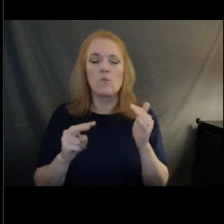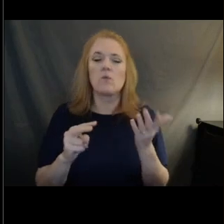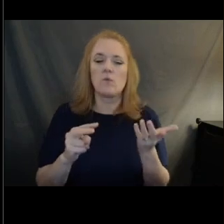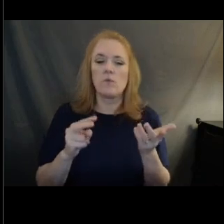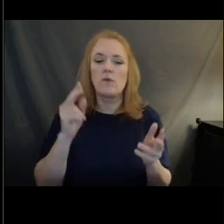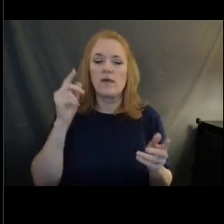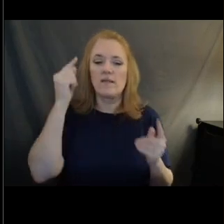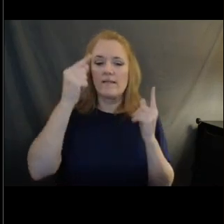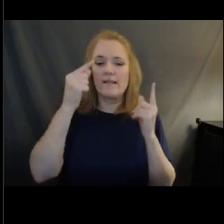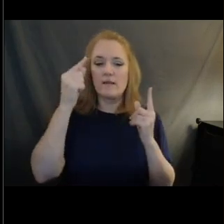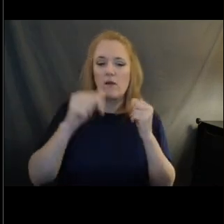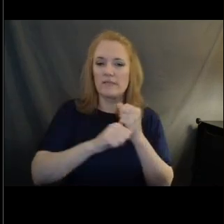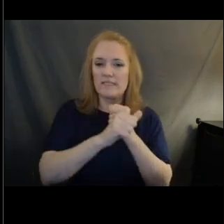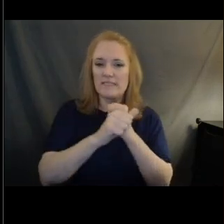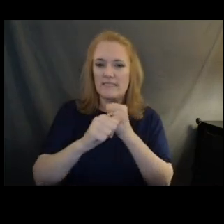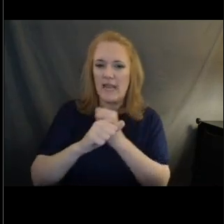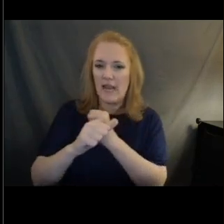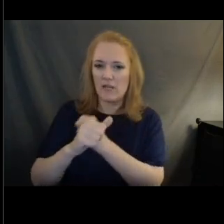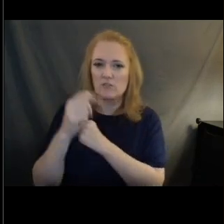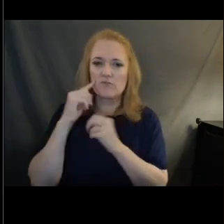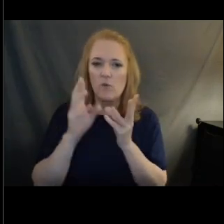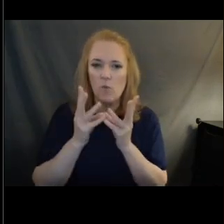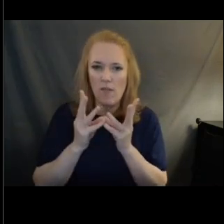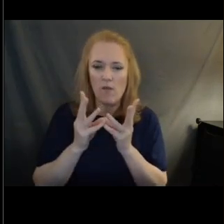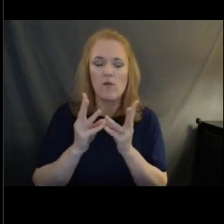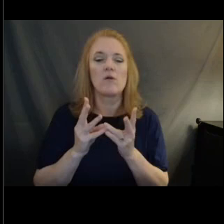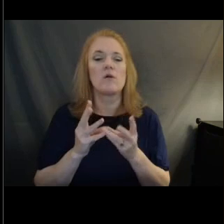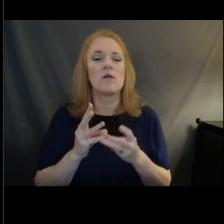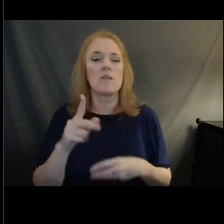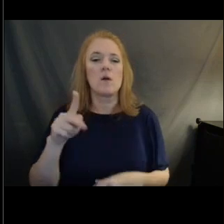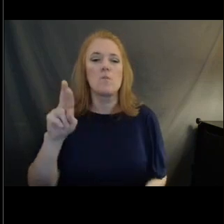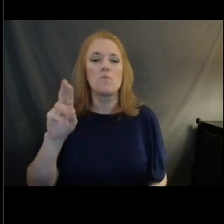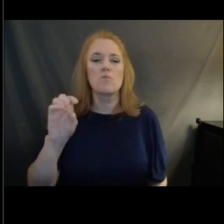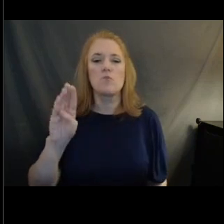We're trying to approach this in a probabilistic sense, looking at where we have confidence that